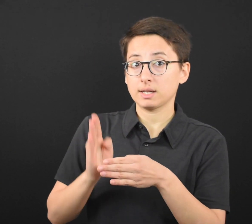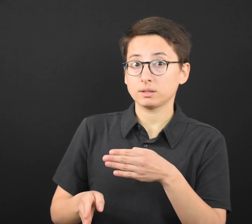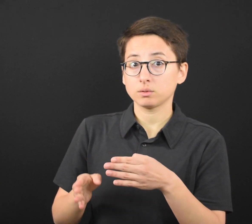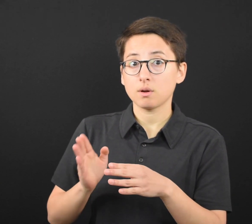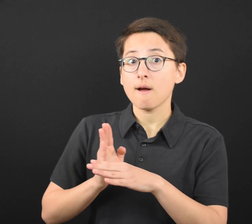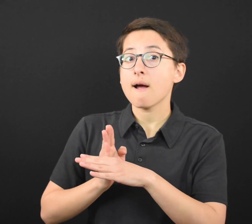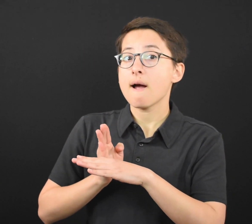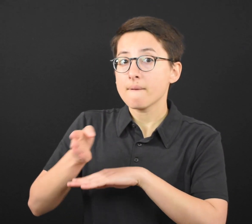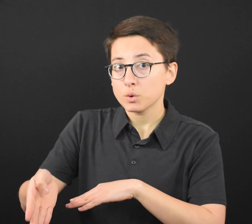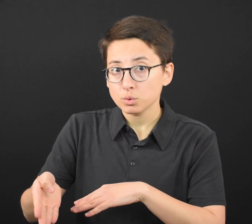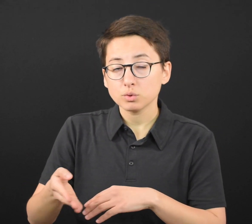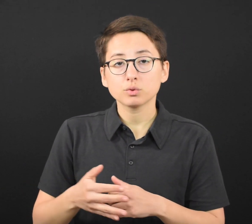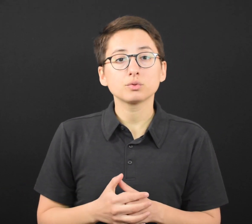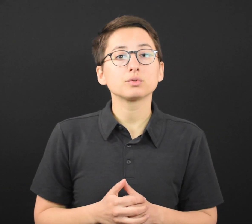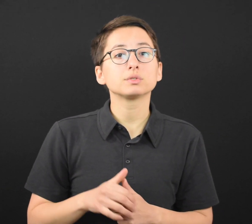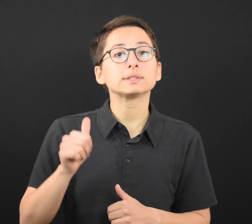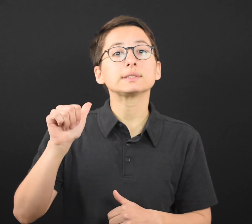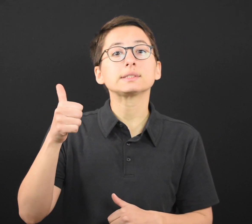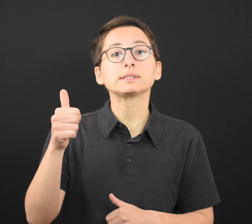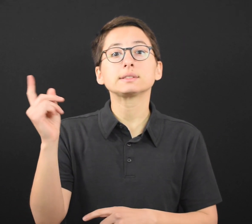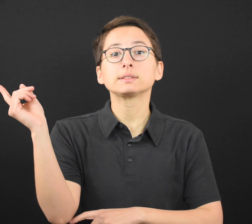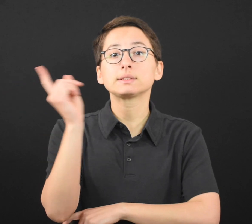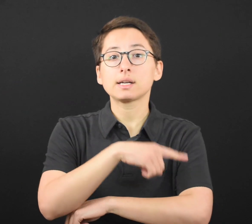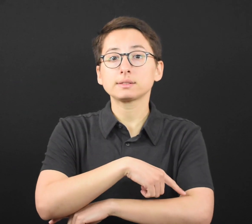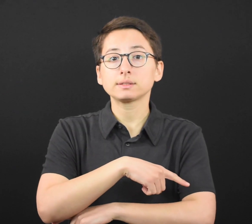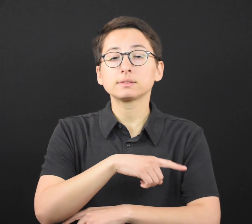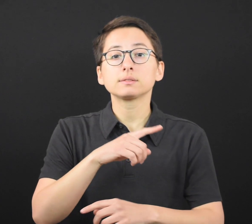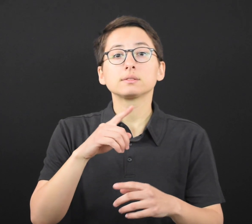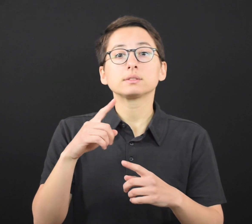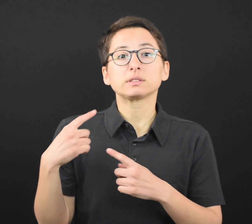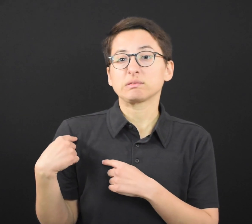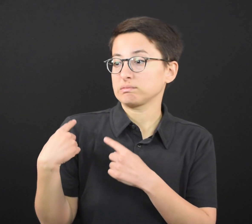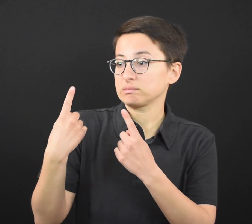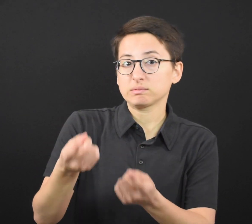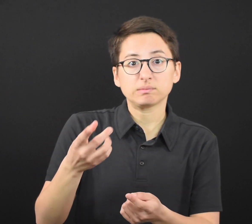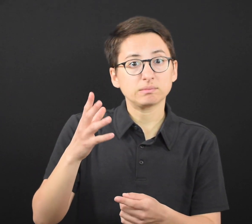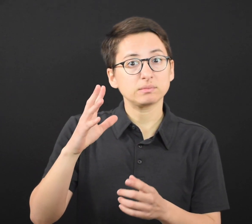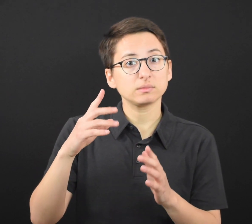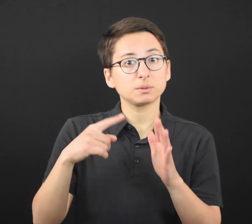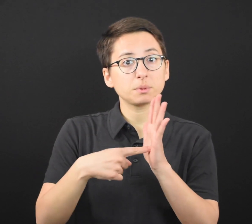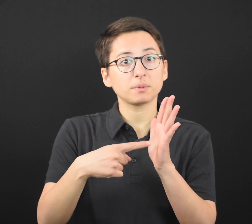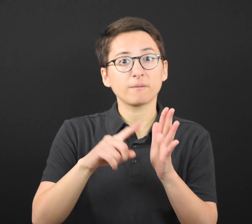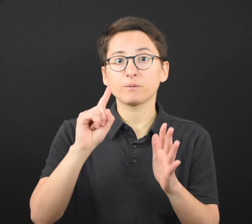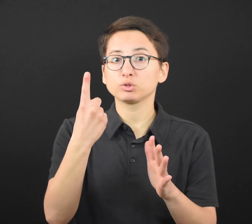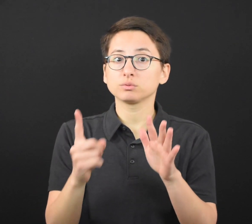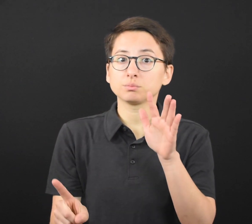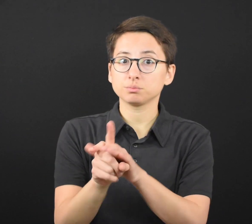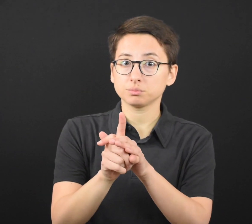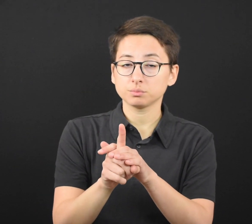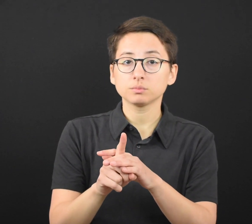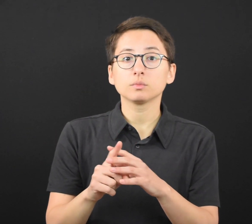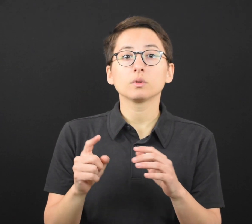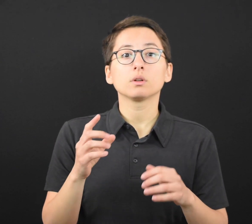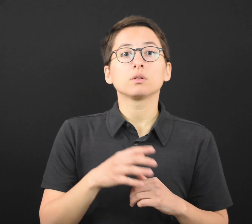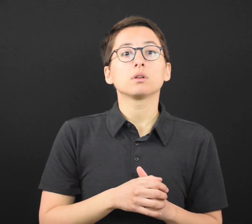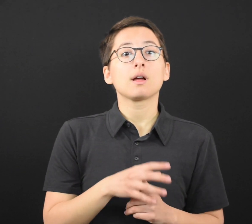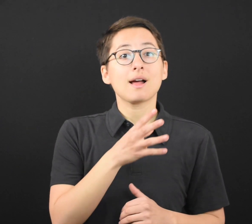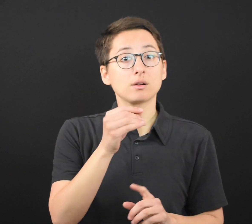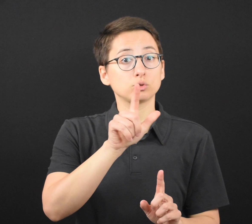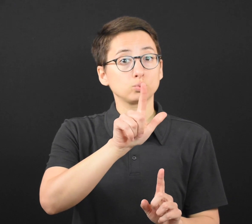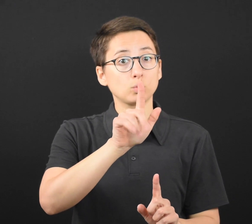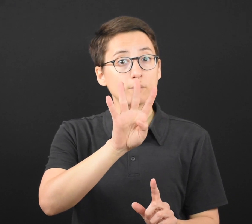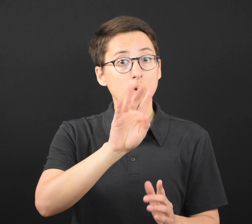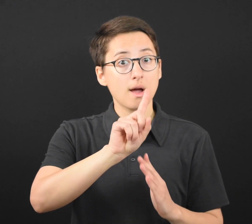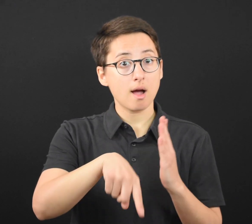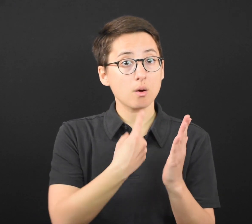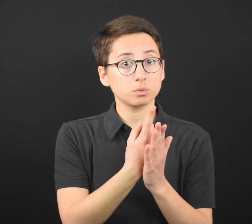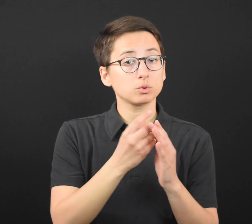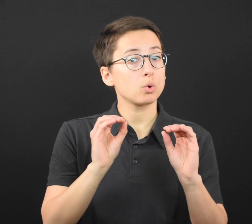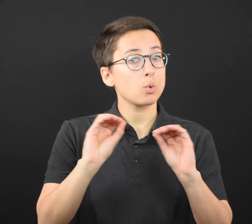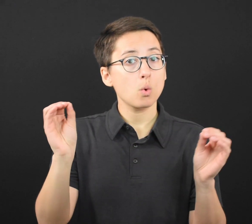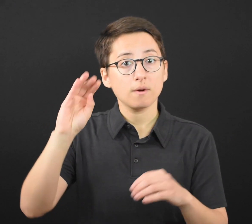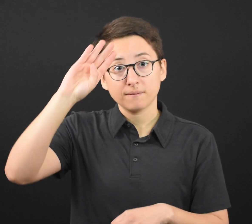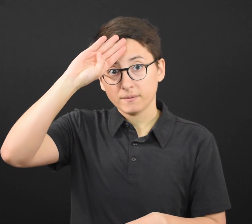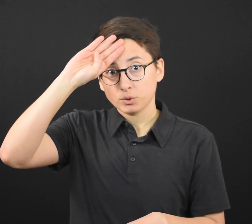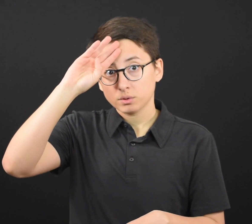○ 10 days since symptoms first appeared, and ○ 24 hours with no fever without